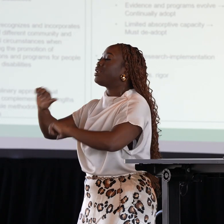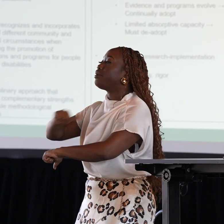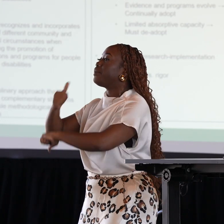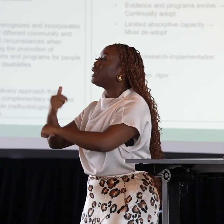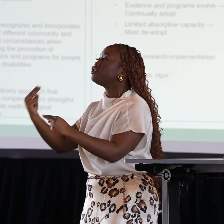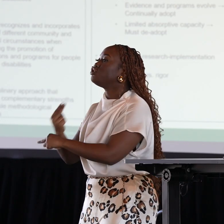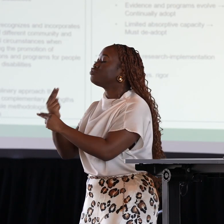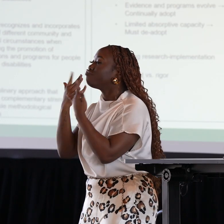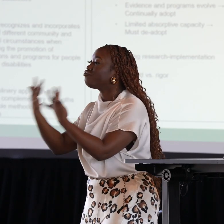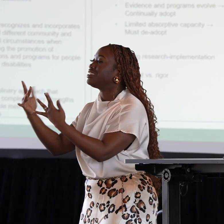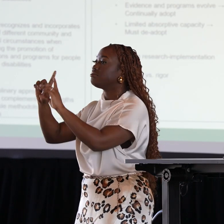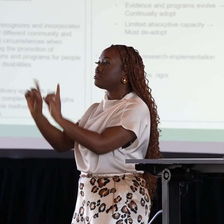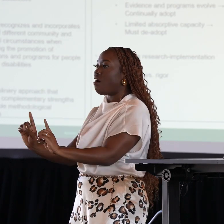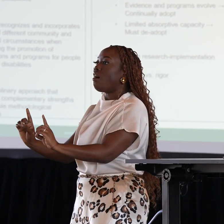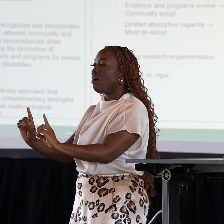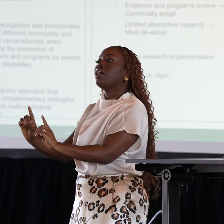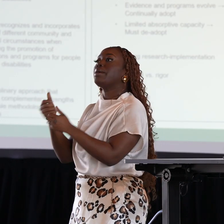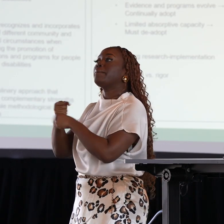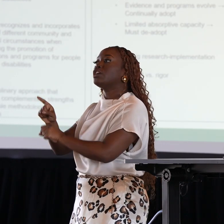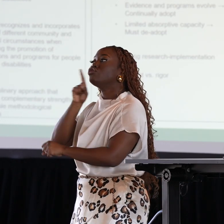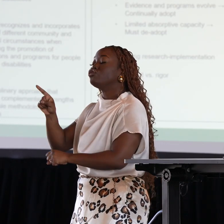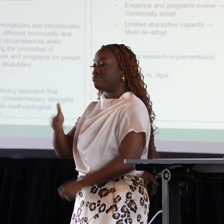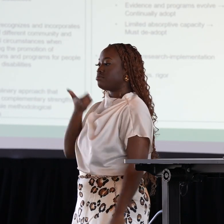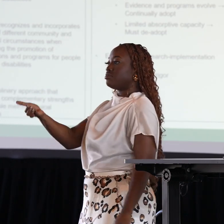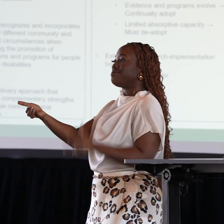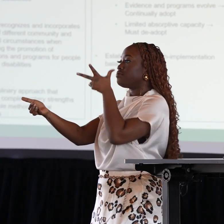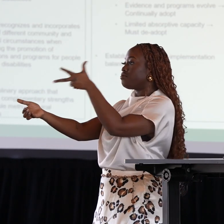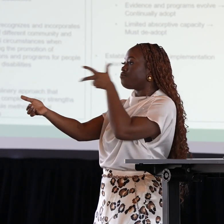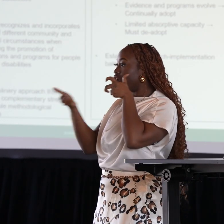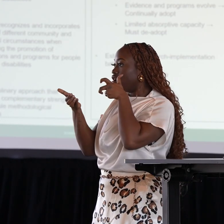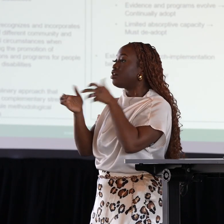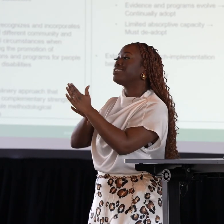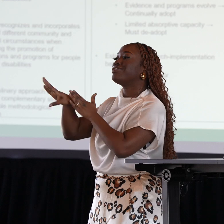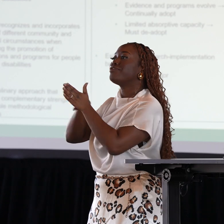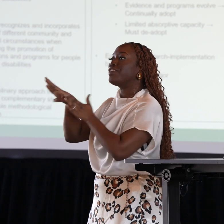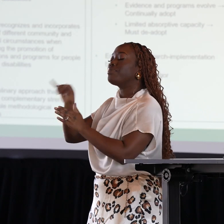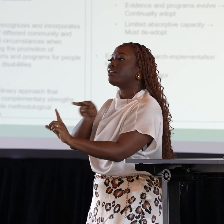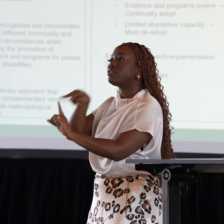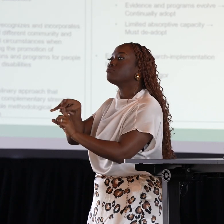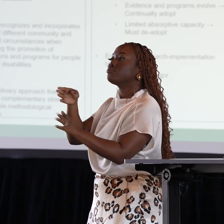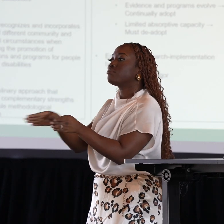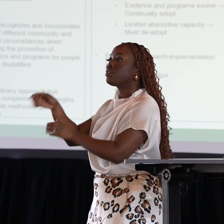centered design to make sure those voices are heard when developing this implementation planning process. And again,